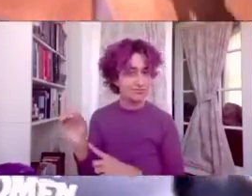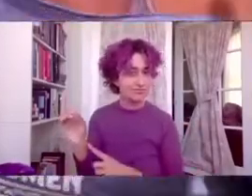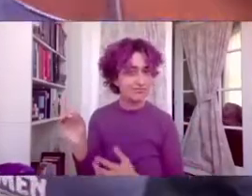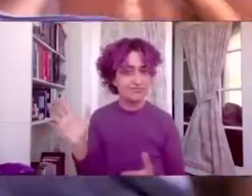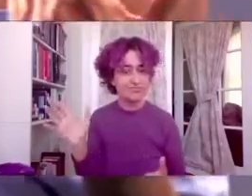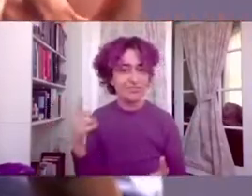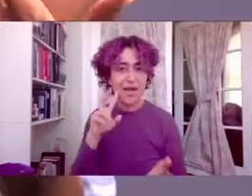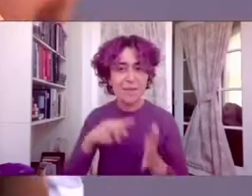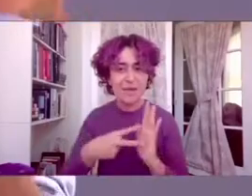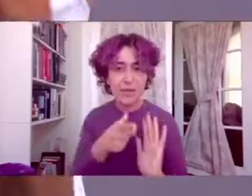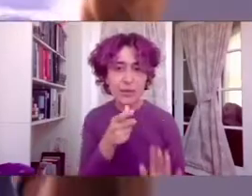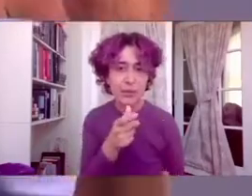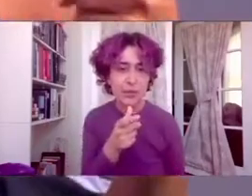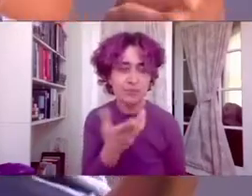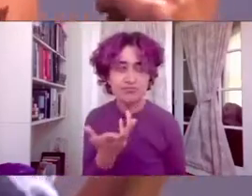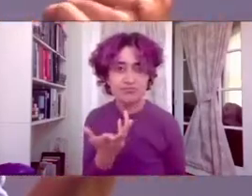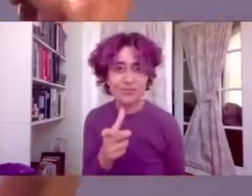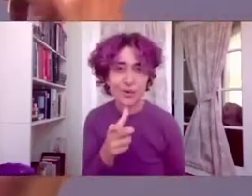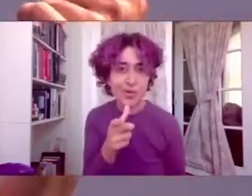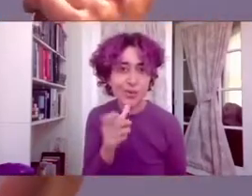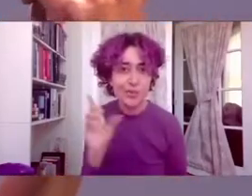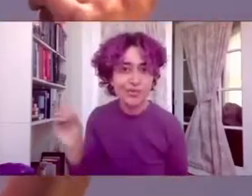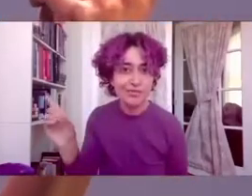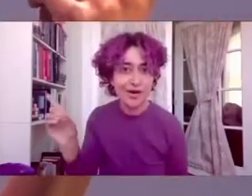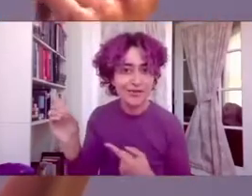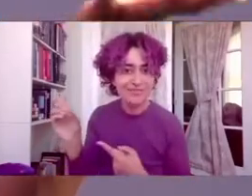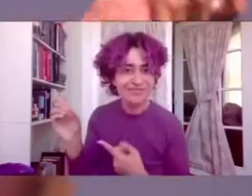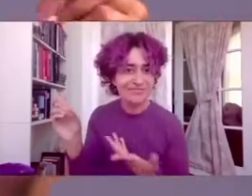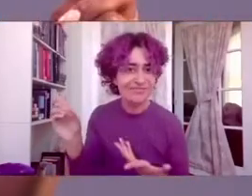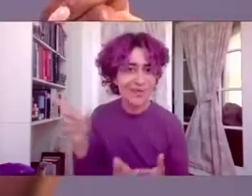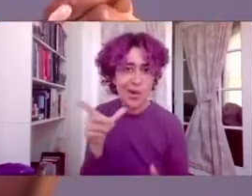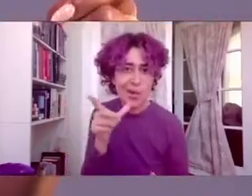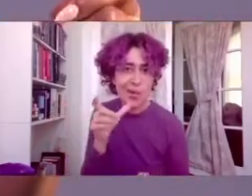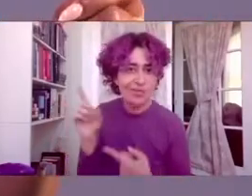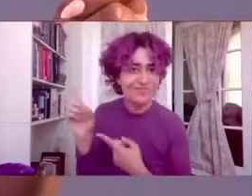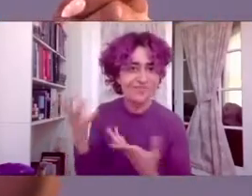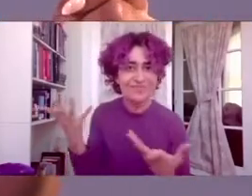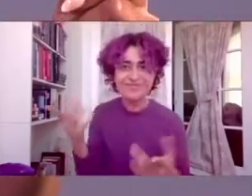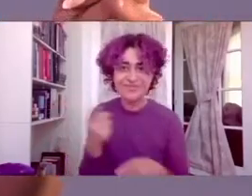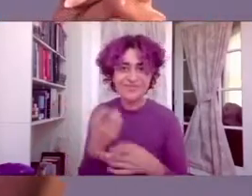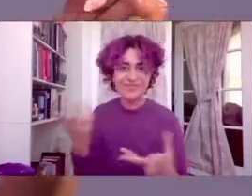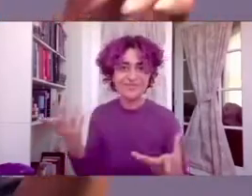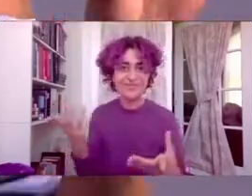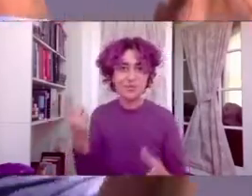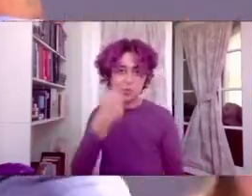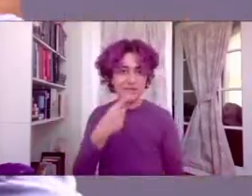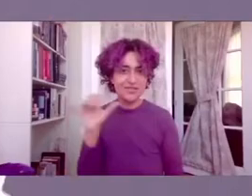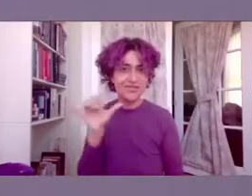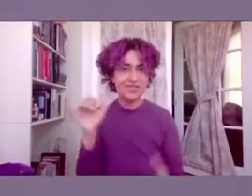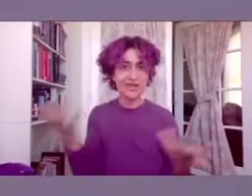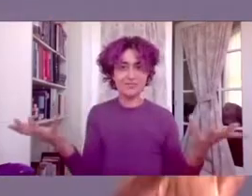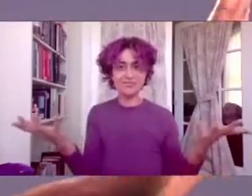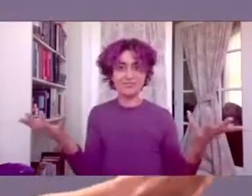I mean, who is democracy? Who even is democracy? Right. Do you know what they look like? Hold on.